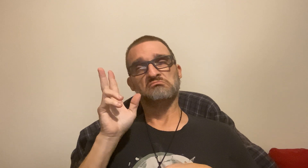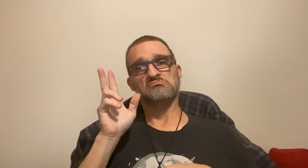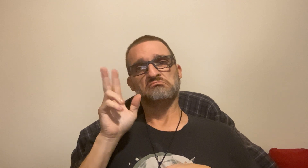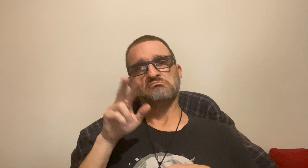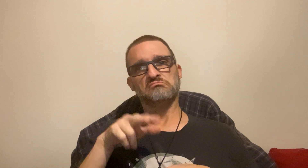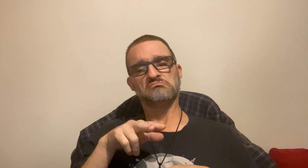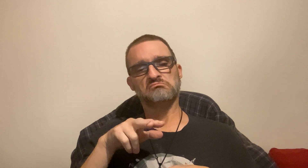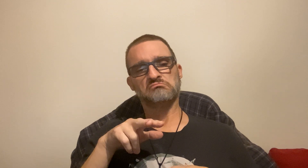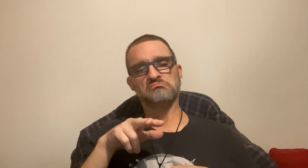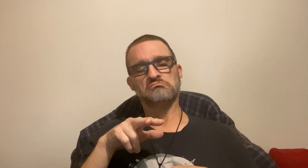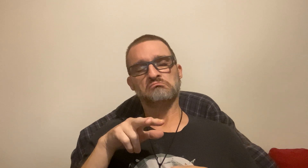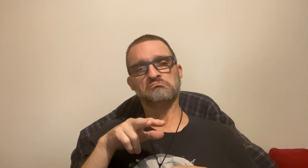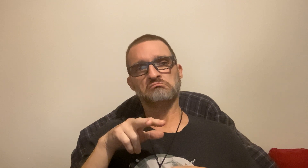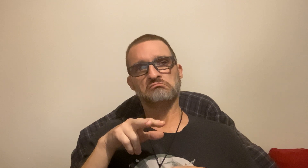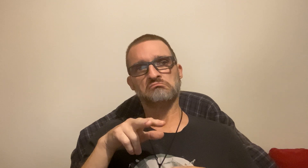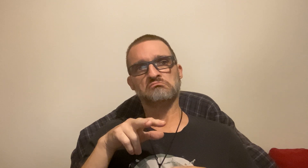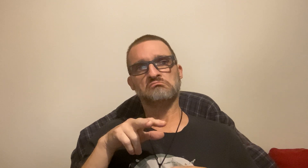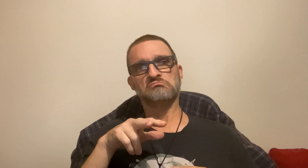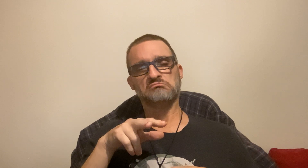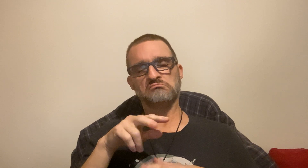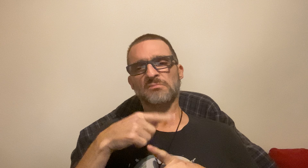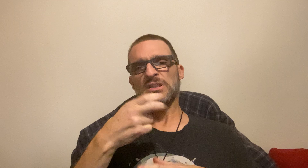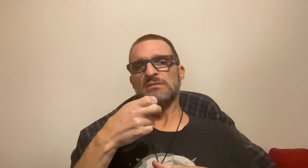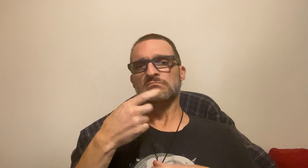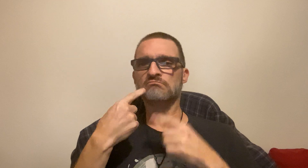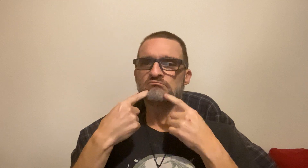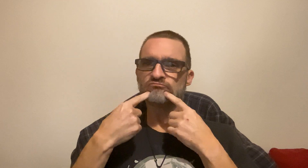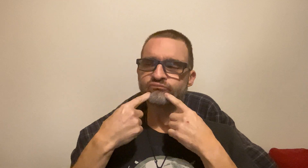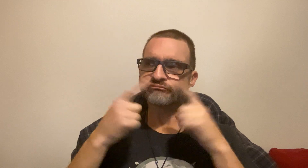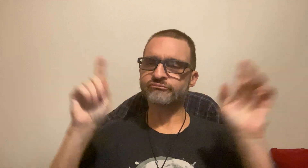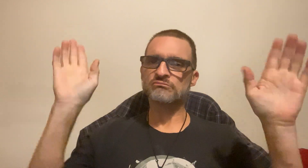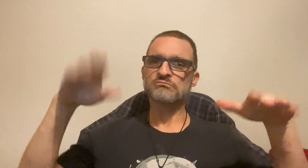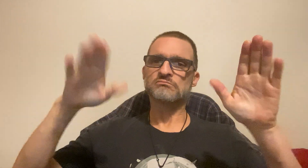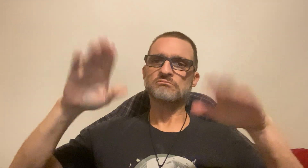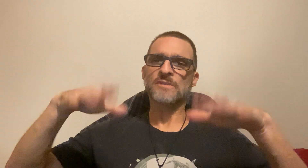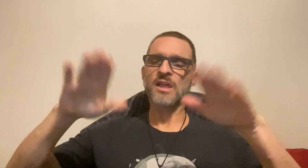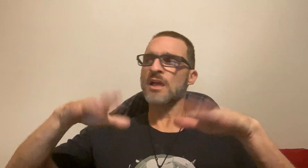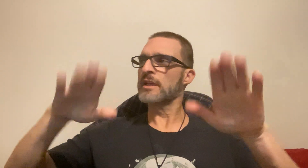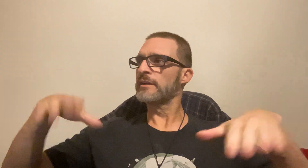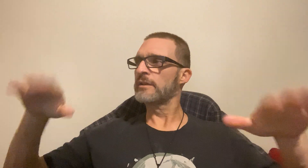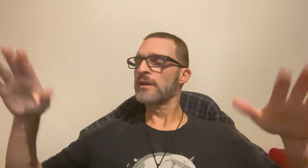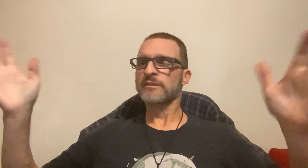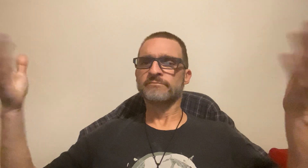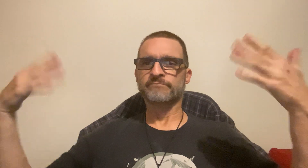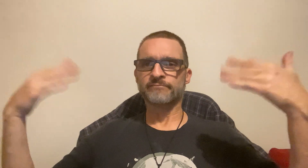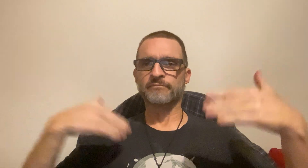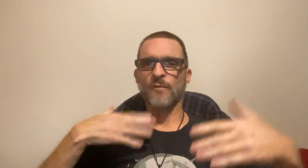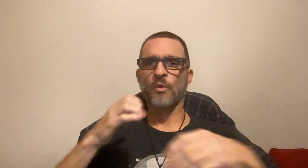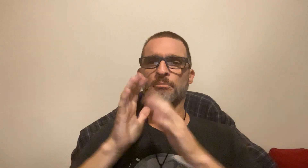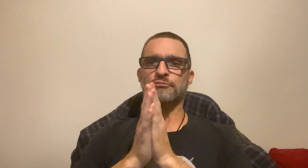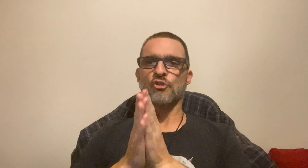why he was looking up. Then he announced asking everyone to gather together